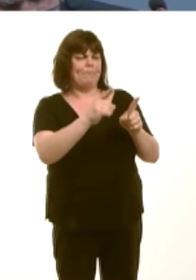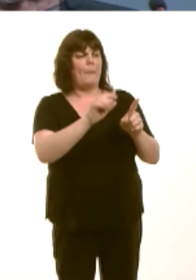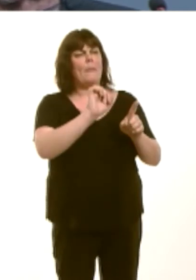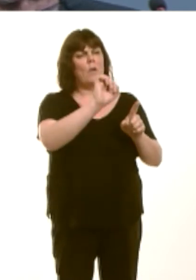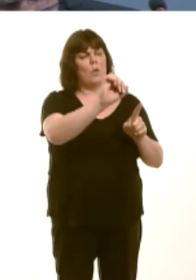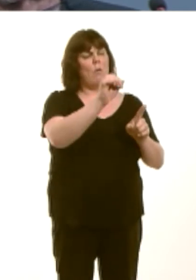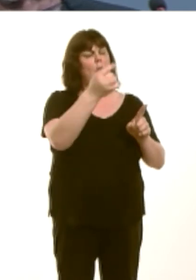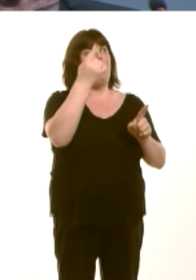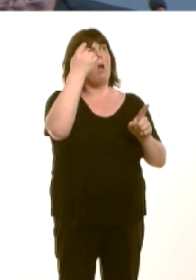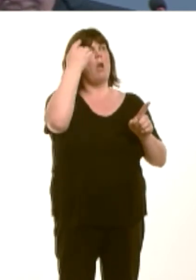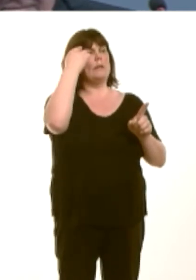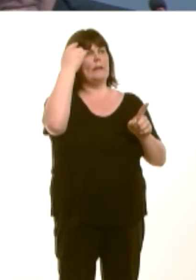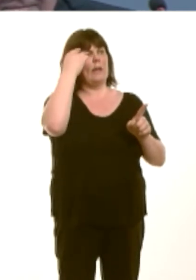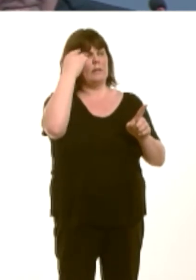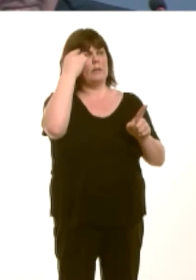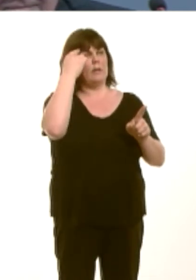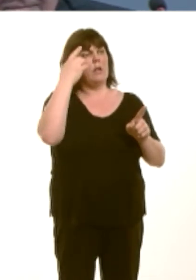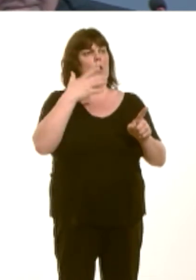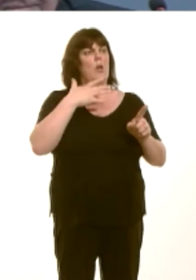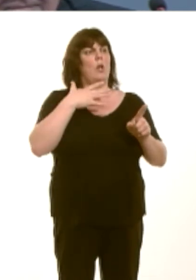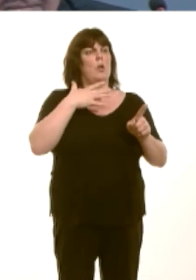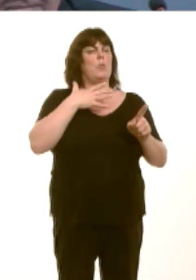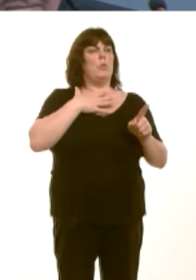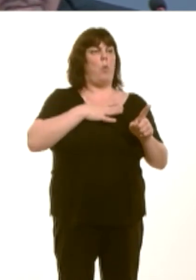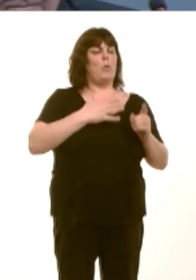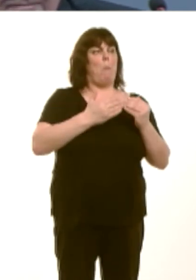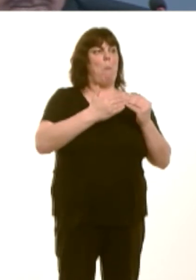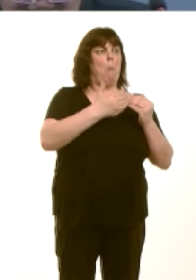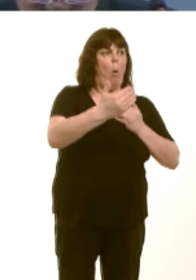might have wished for moreóor less, evenóin that agreement, it is definitely an agreement